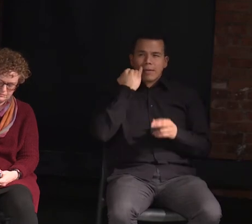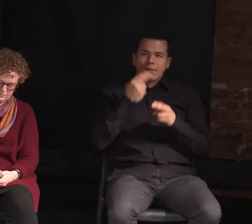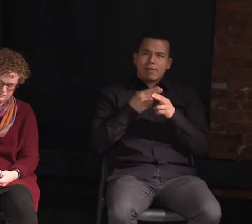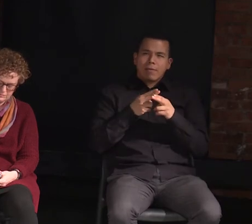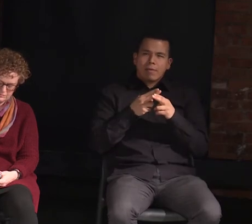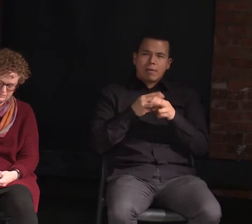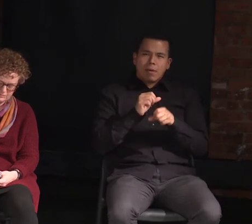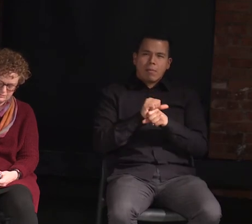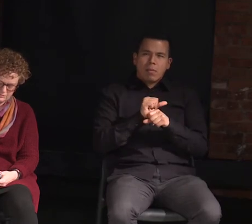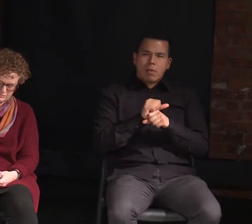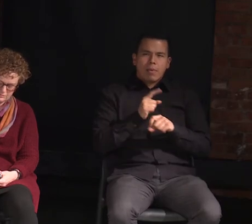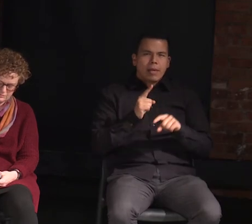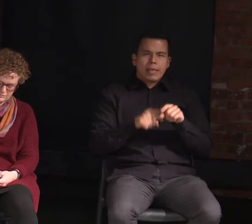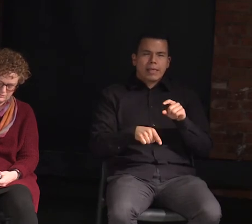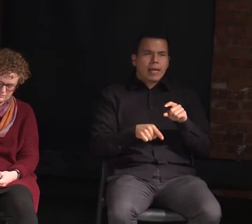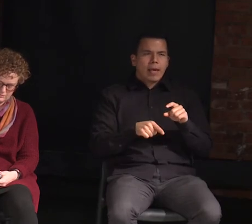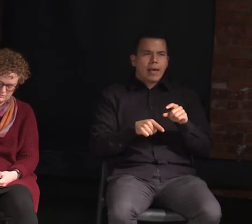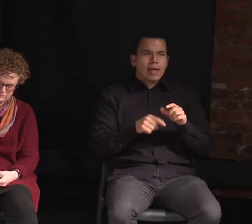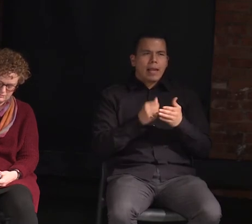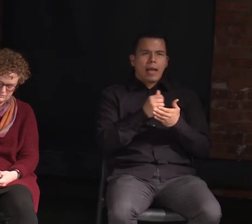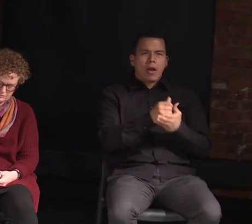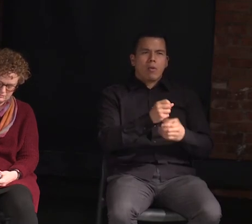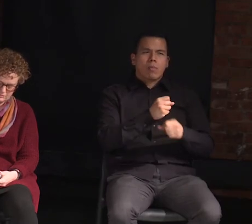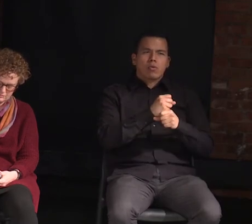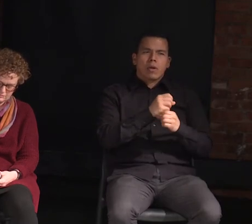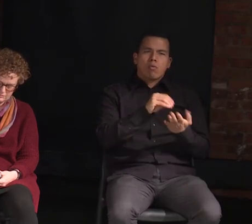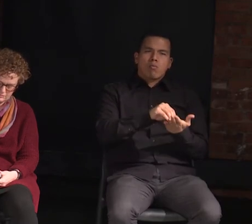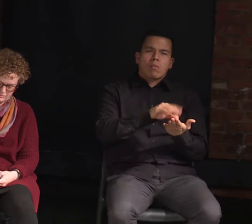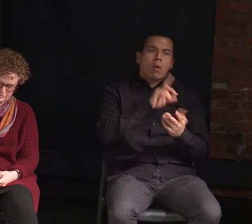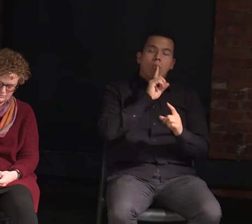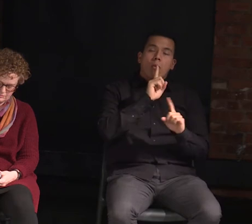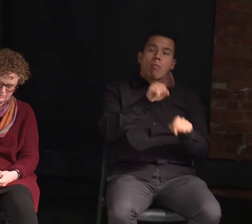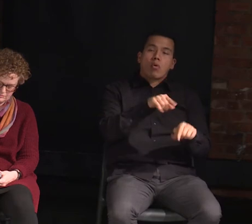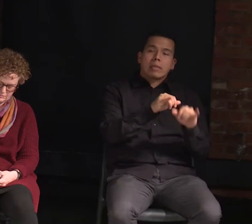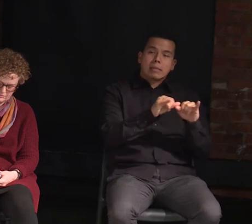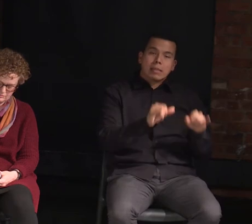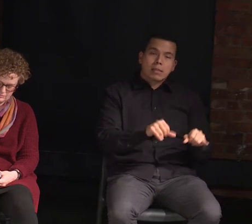reporting systems and policies. It shouldn't be the case.